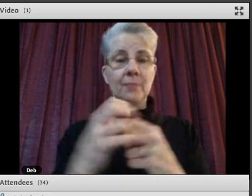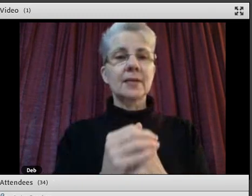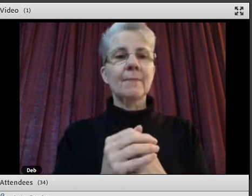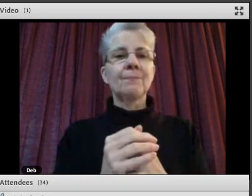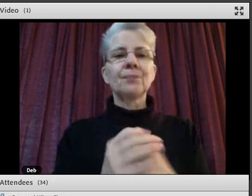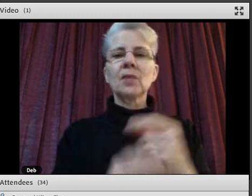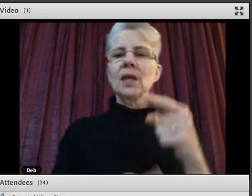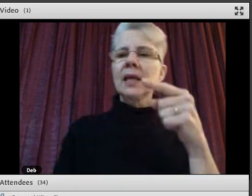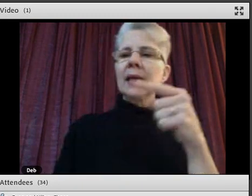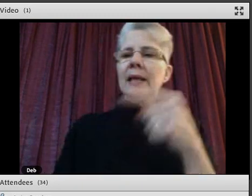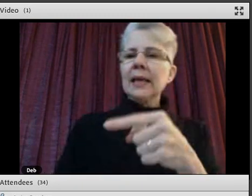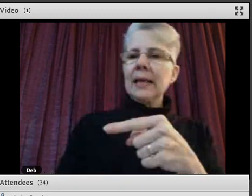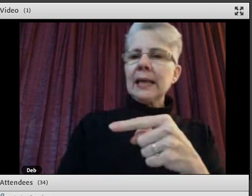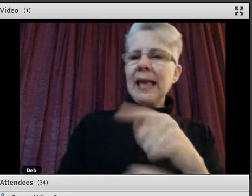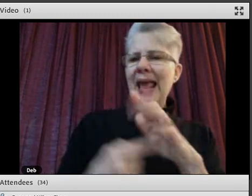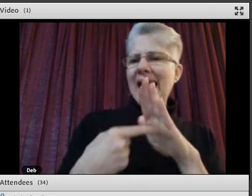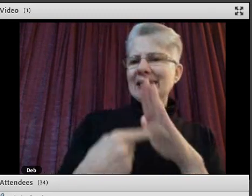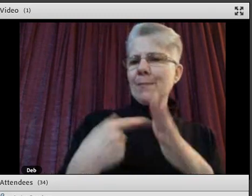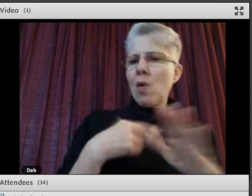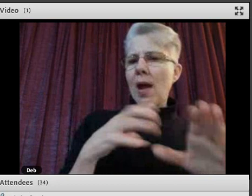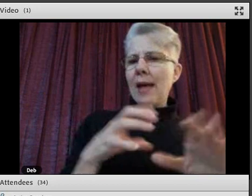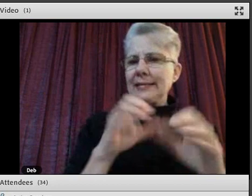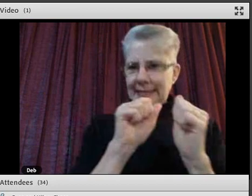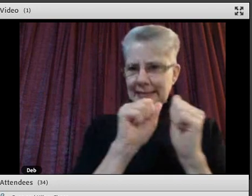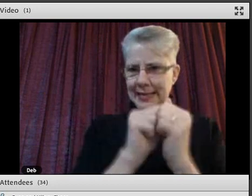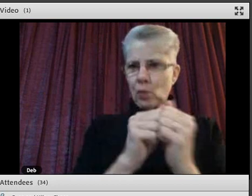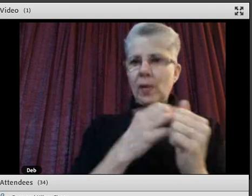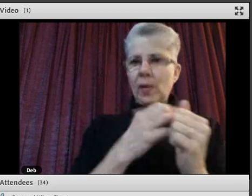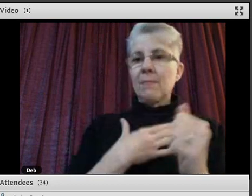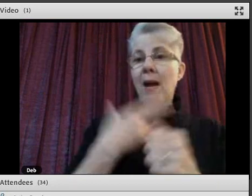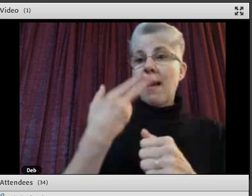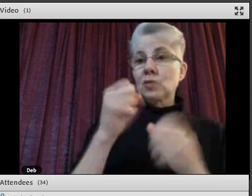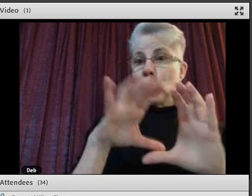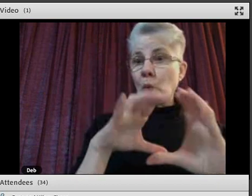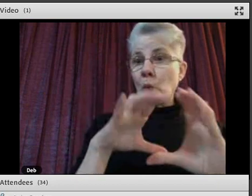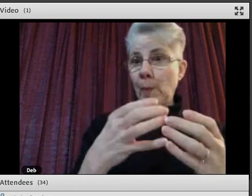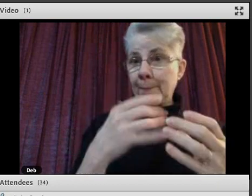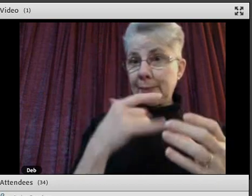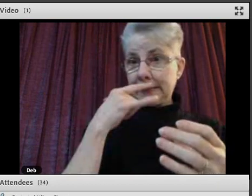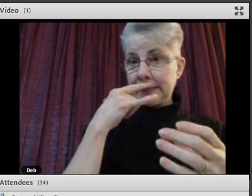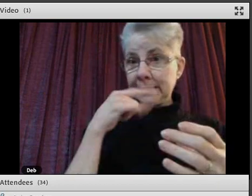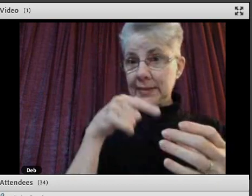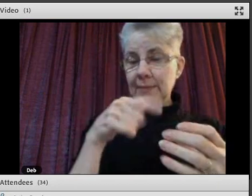Here's a quick example of something I did with my high school group.